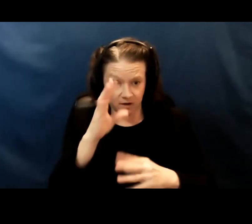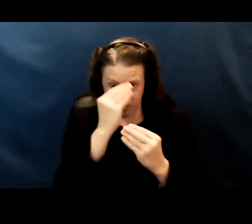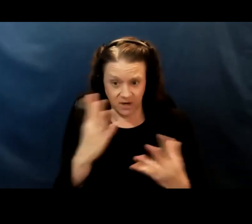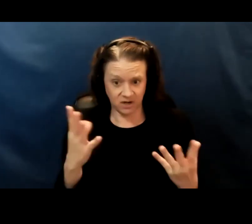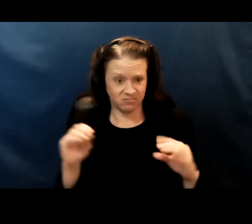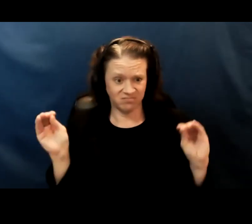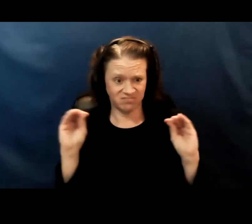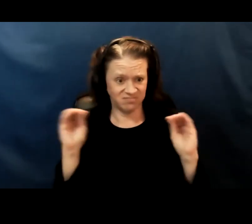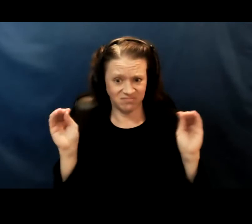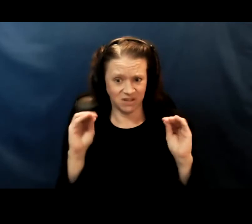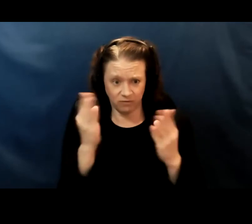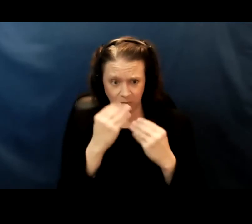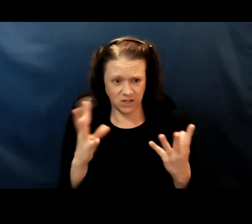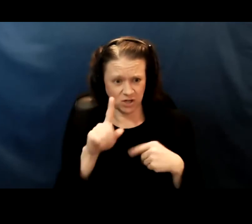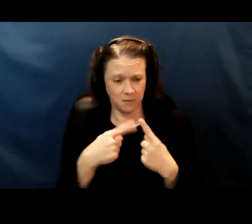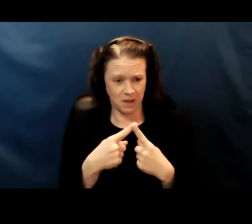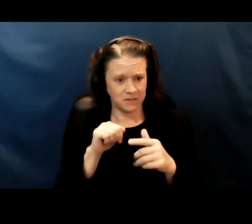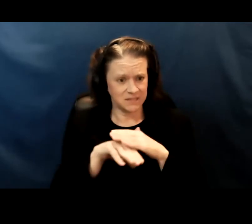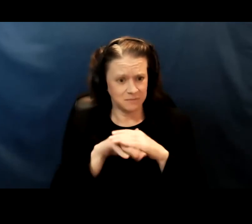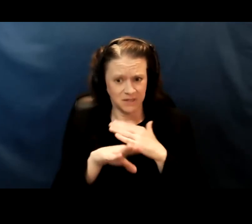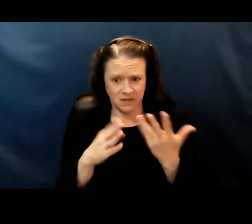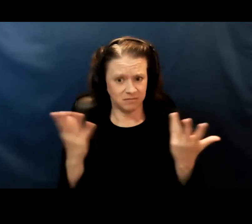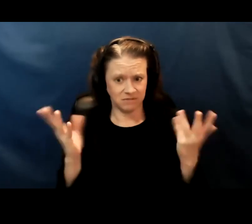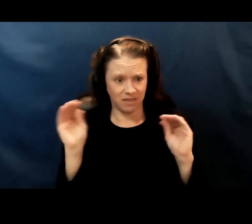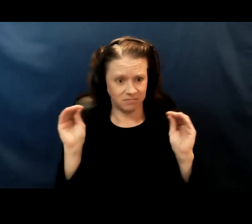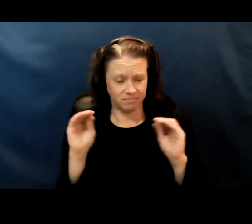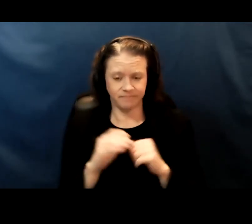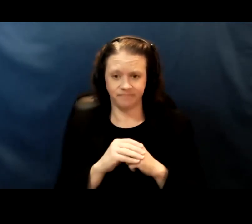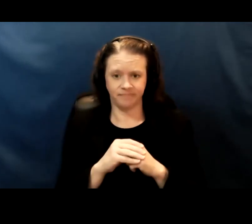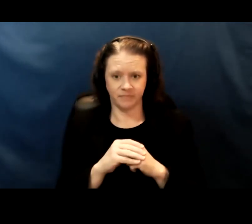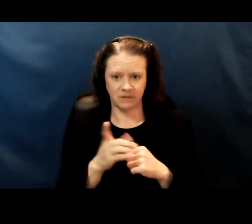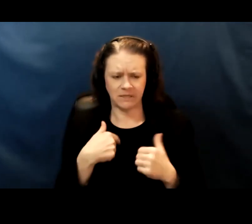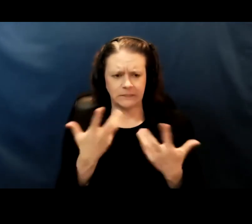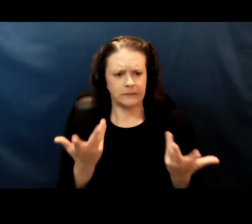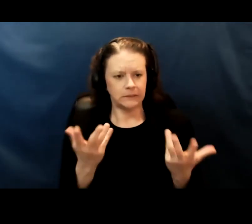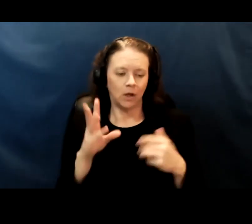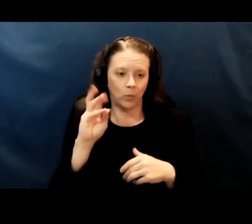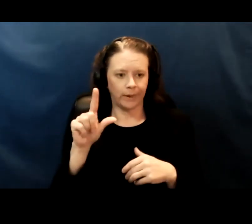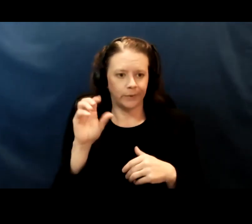whatsoever. And I'm like okay, I'll just contact them.